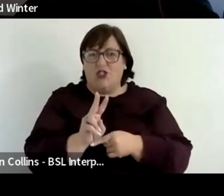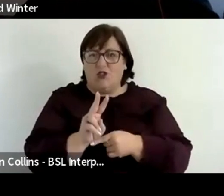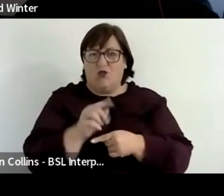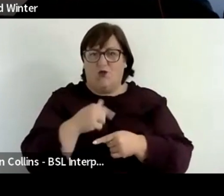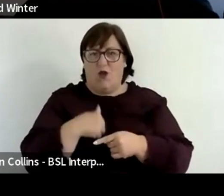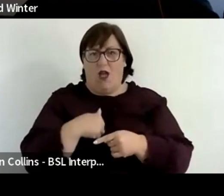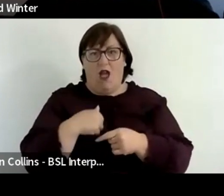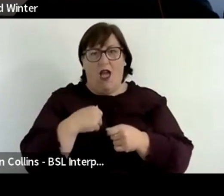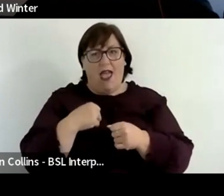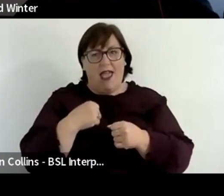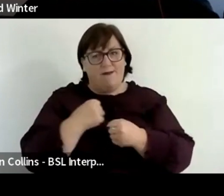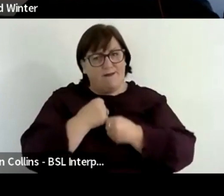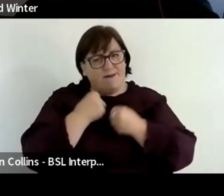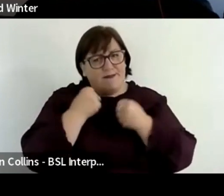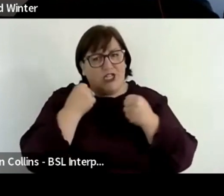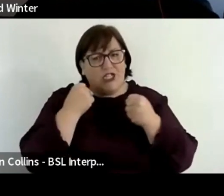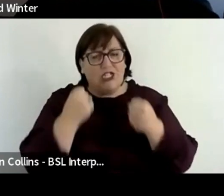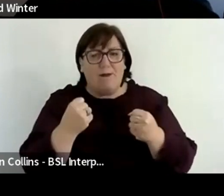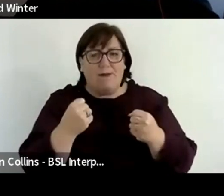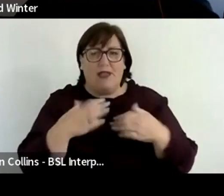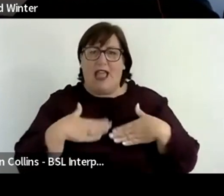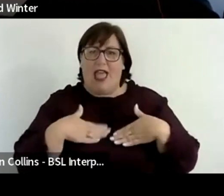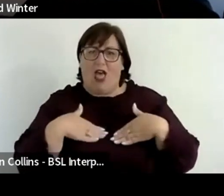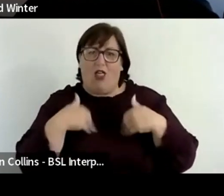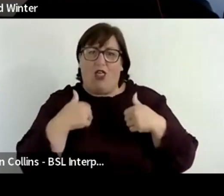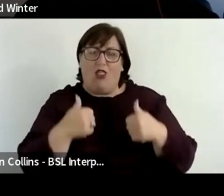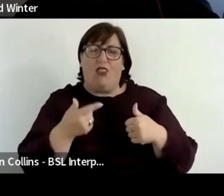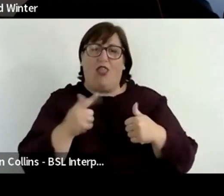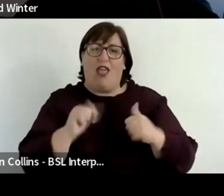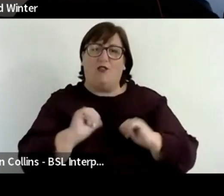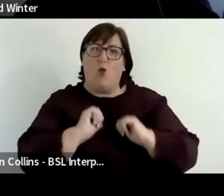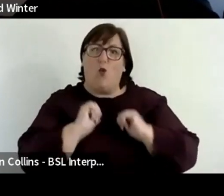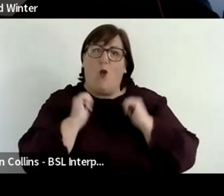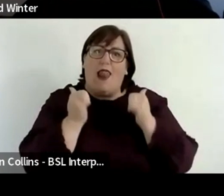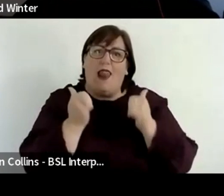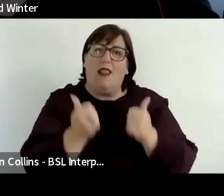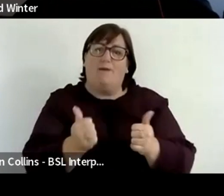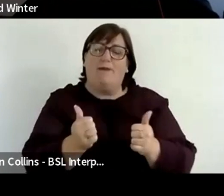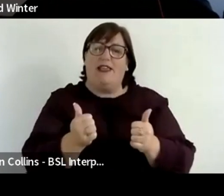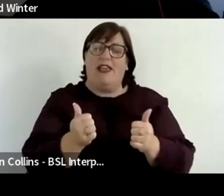and I alsoam an ally of hidden disability and disability in the workplace.